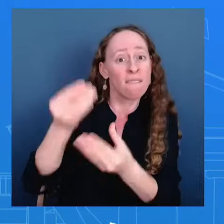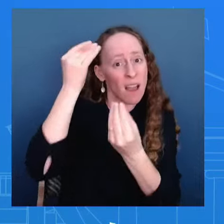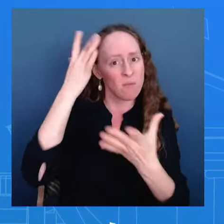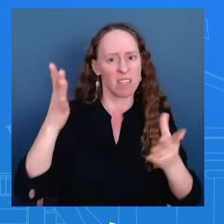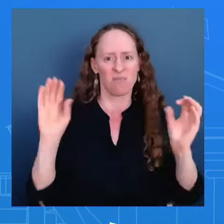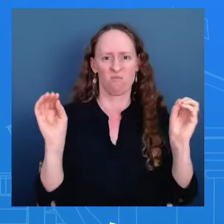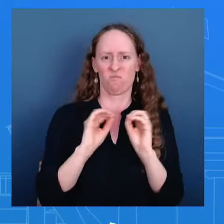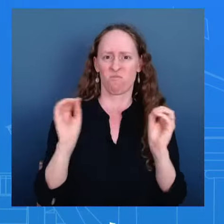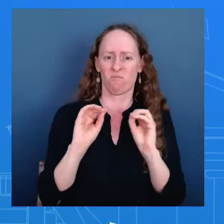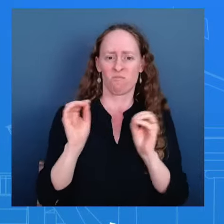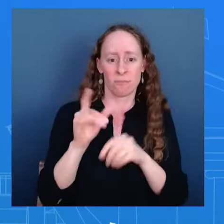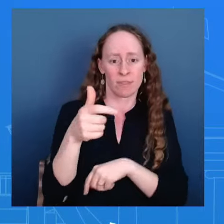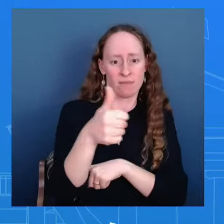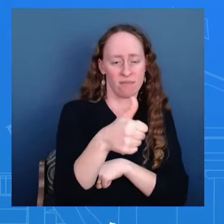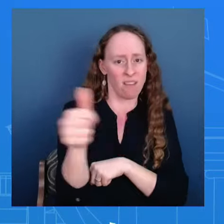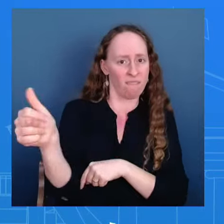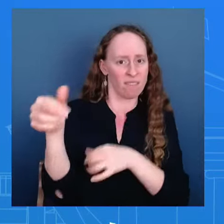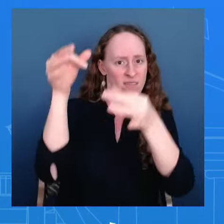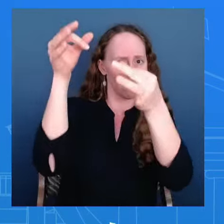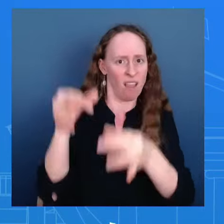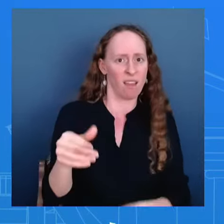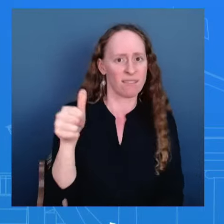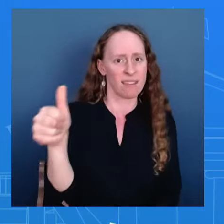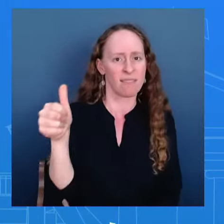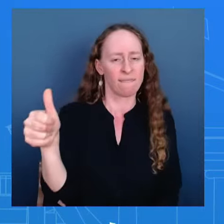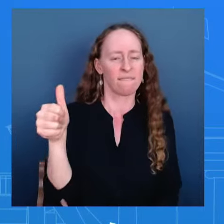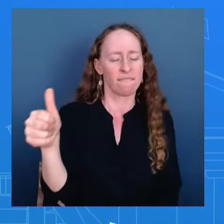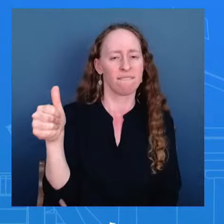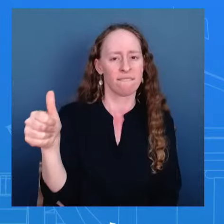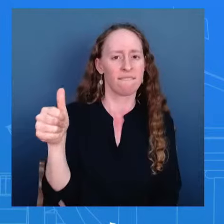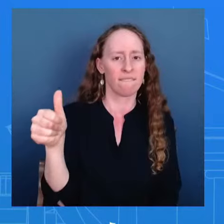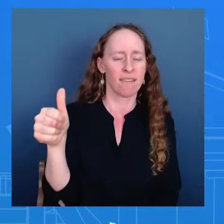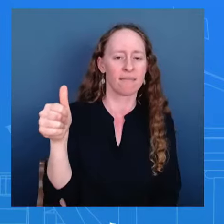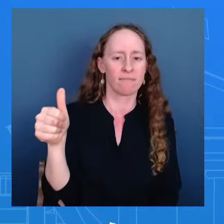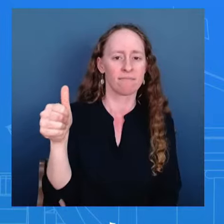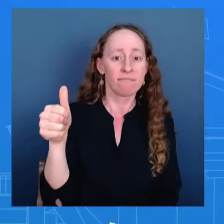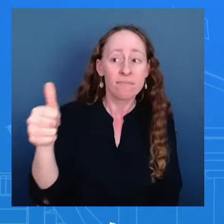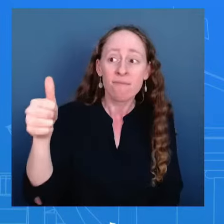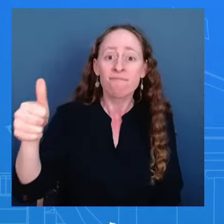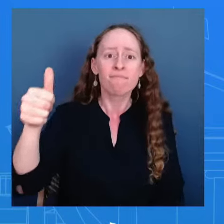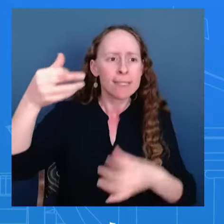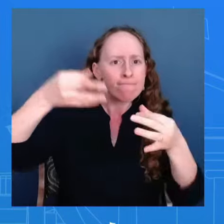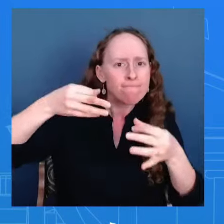It is their operation, their troops involved, their capabilities, their pilots.